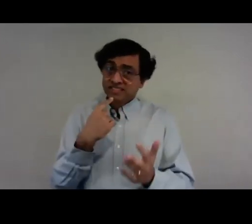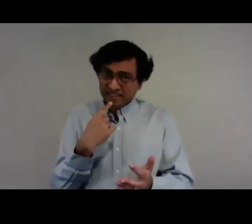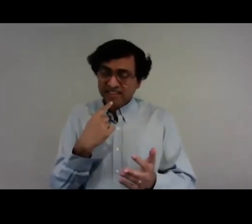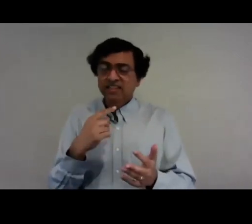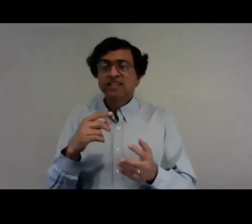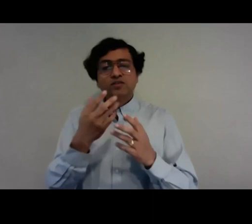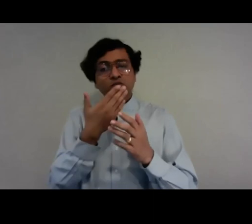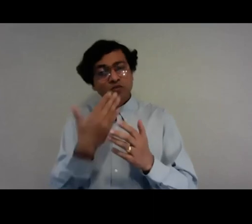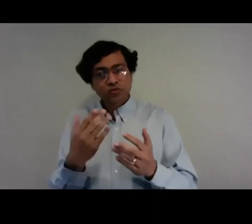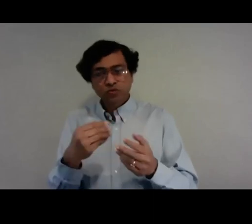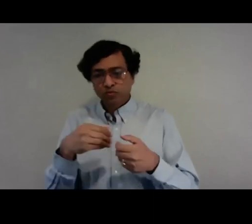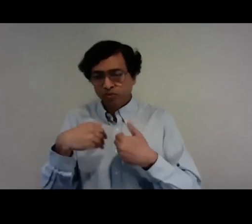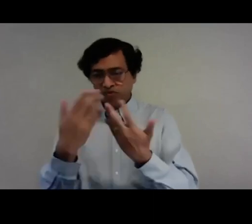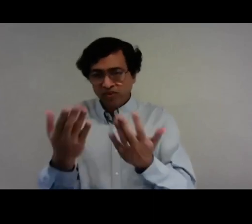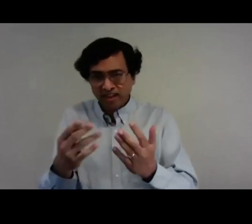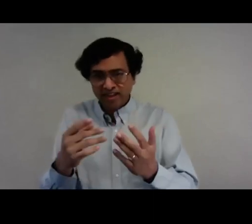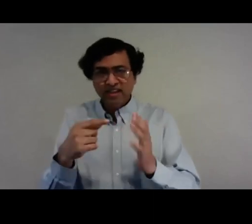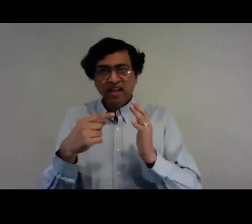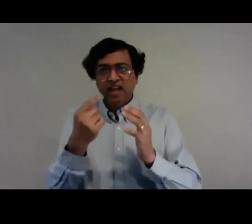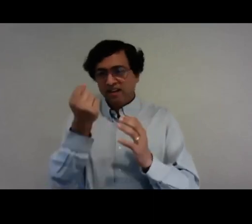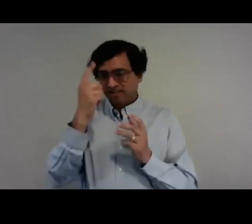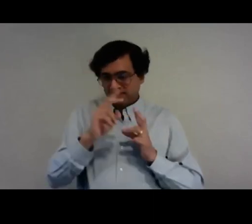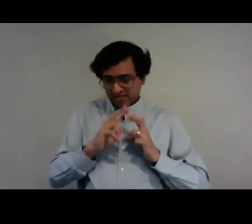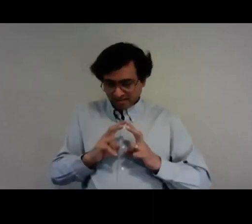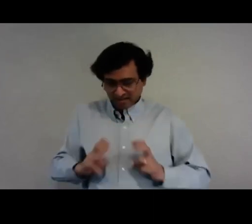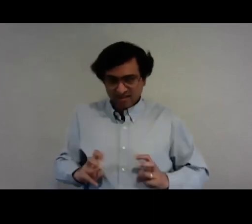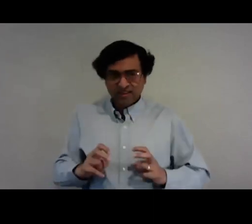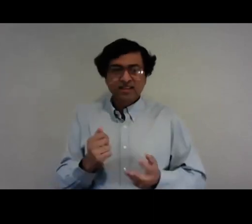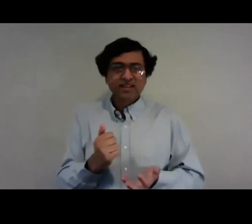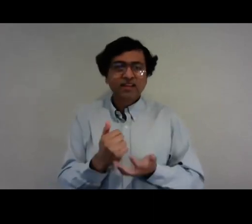So people's preferences must be taken into consideration.